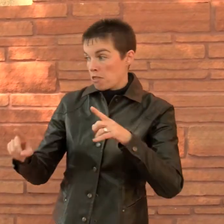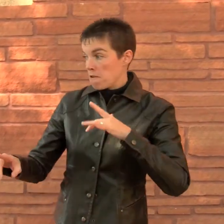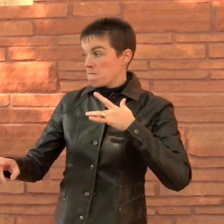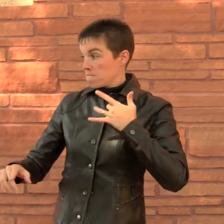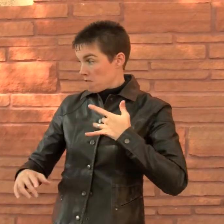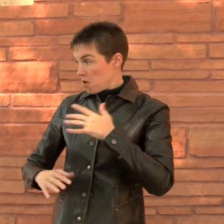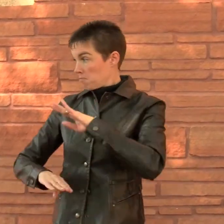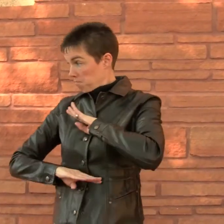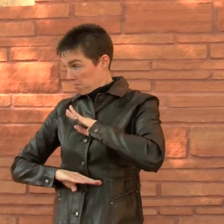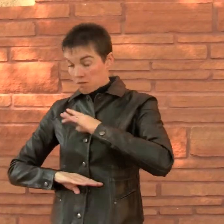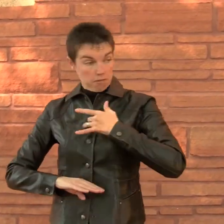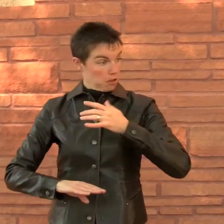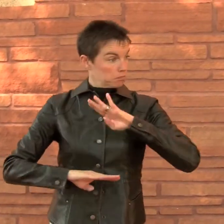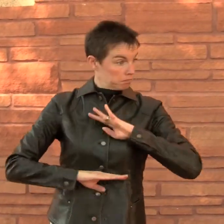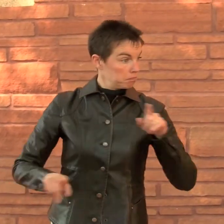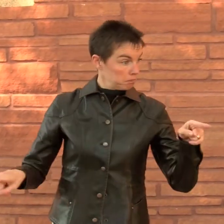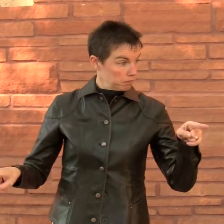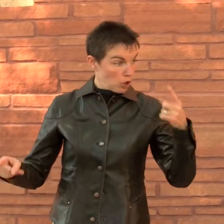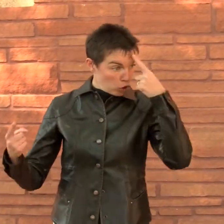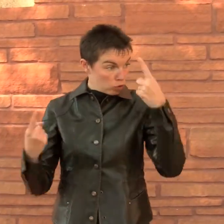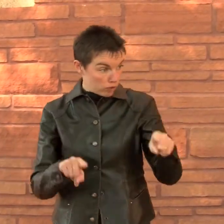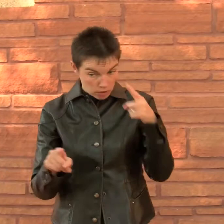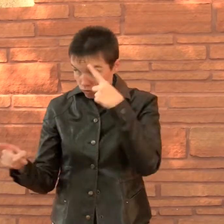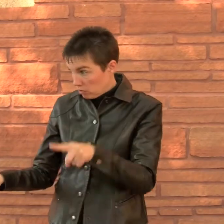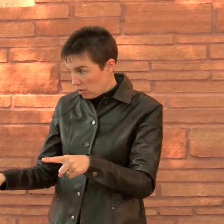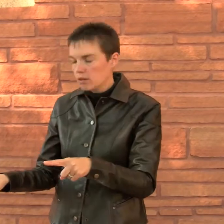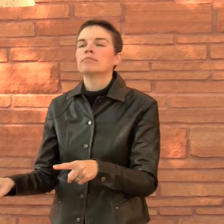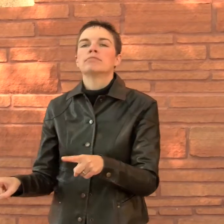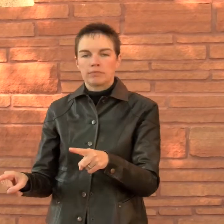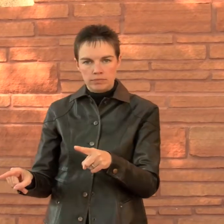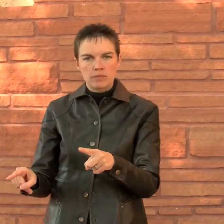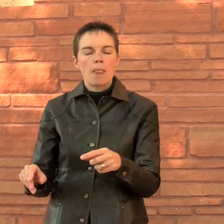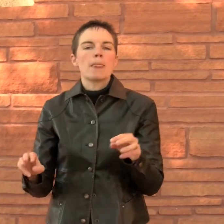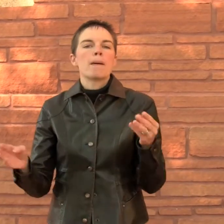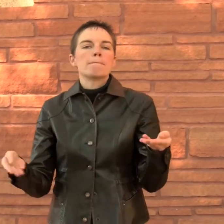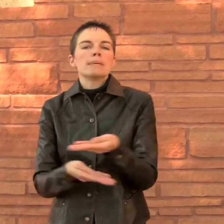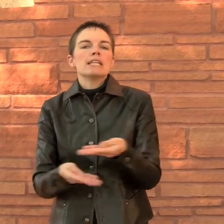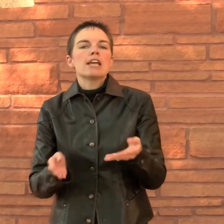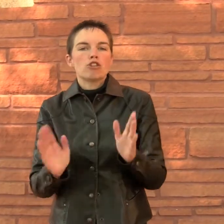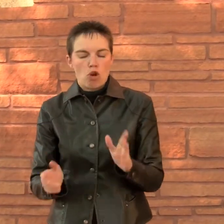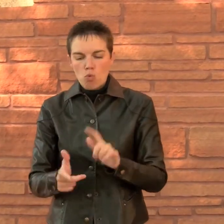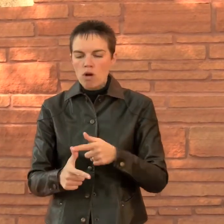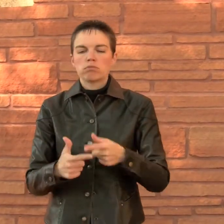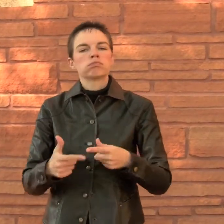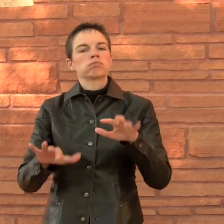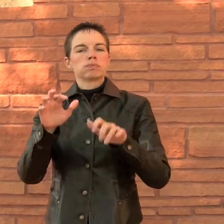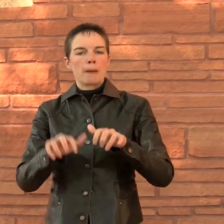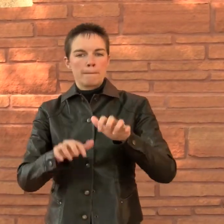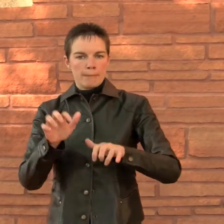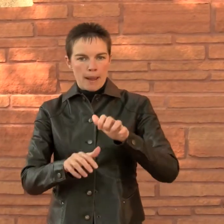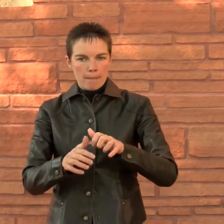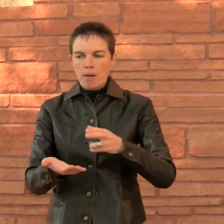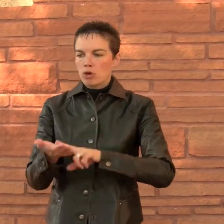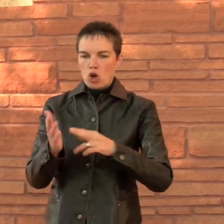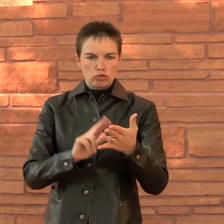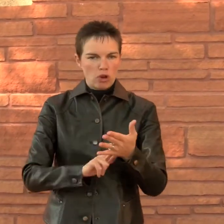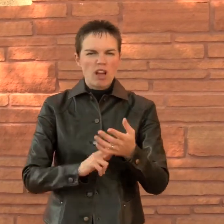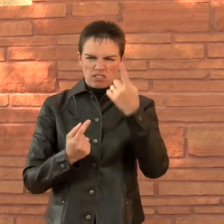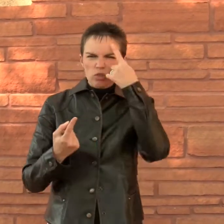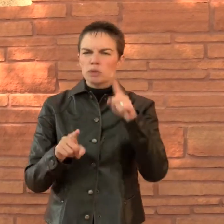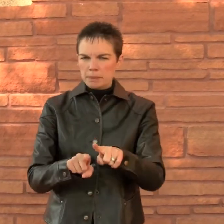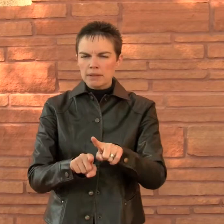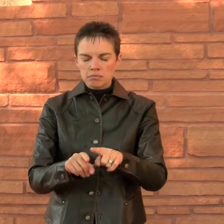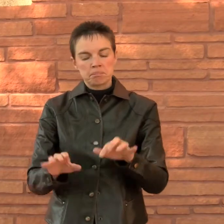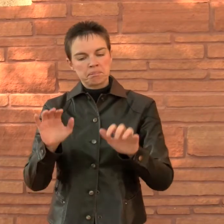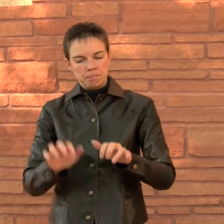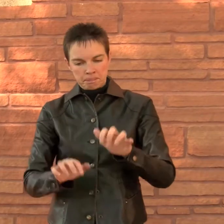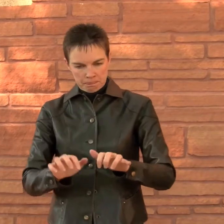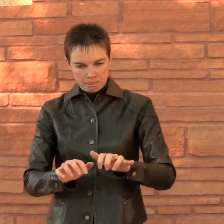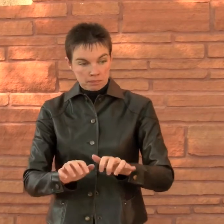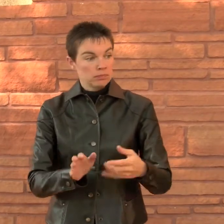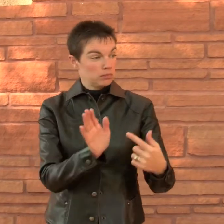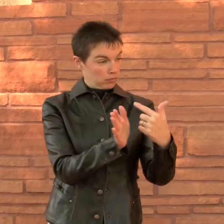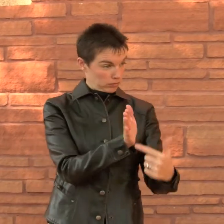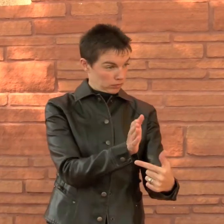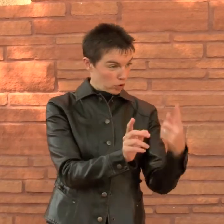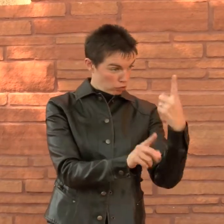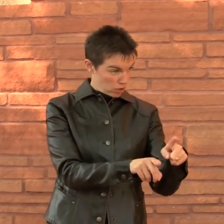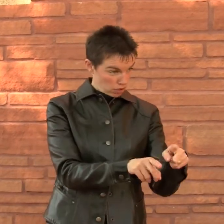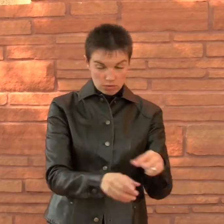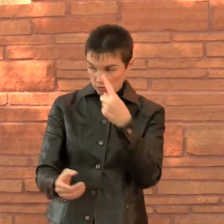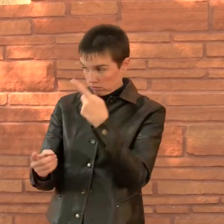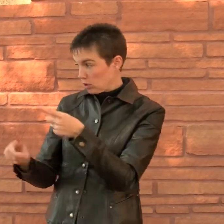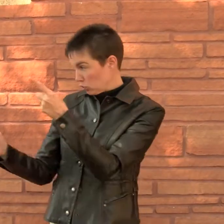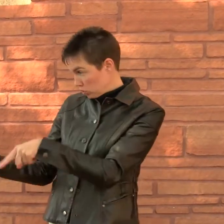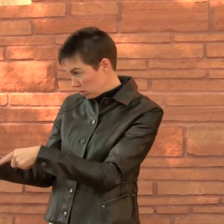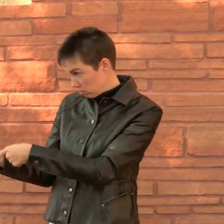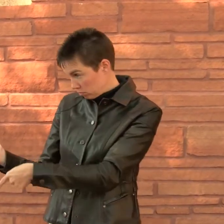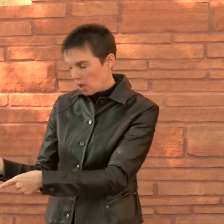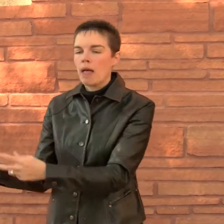Finally, when both parties are satisfied with the result, the mediator will type up the agreement and have the parties read through it to verify that it represents what they have agreed to.